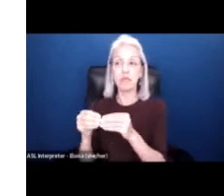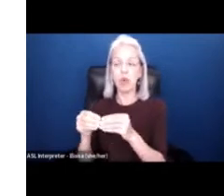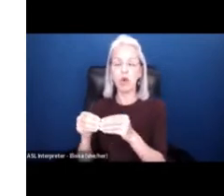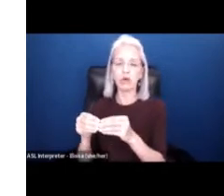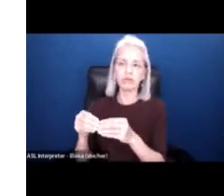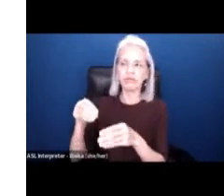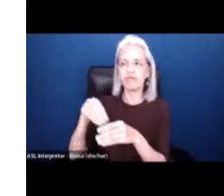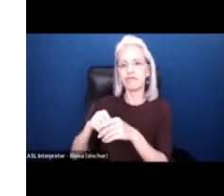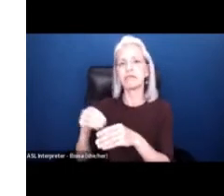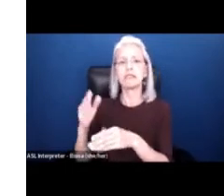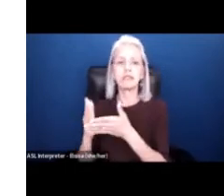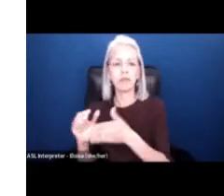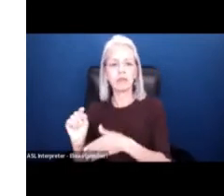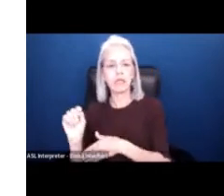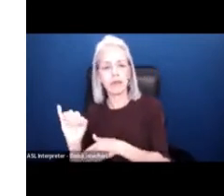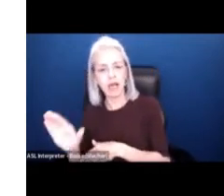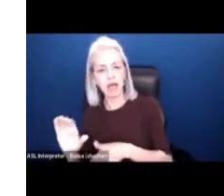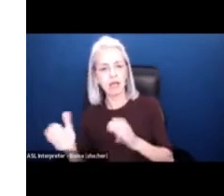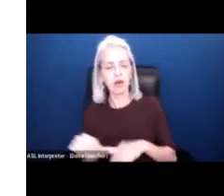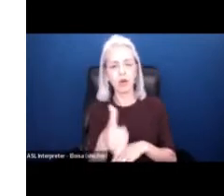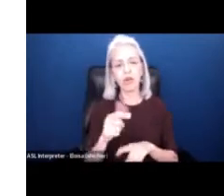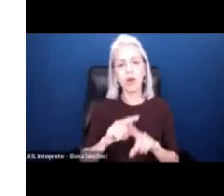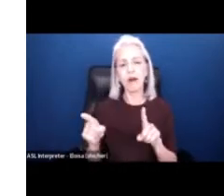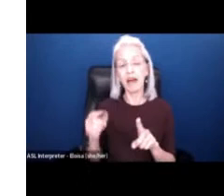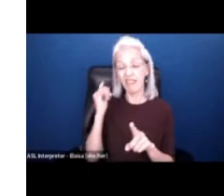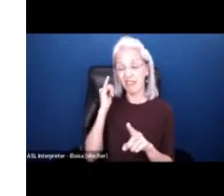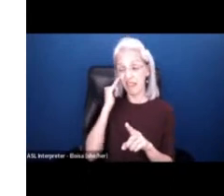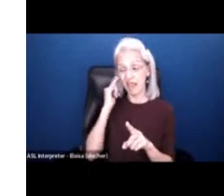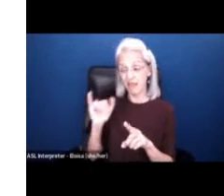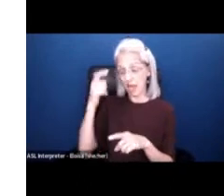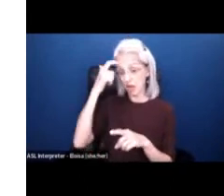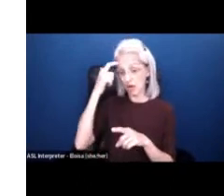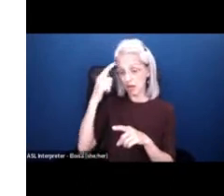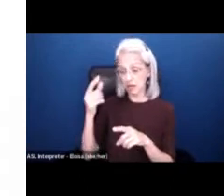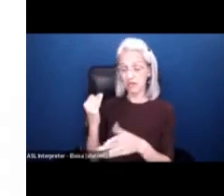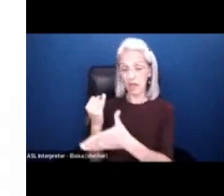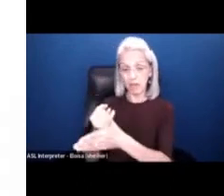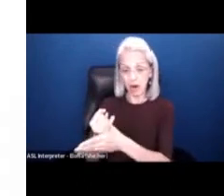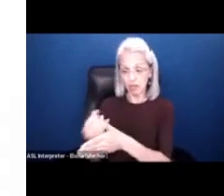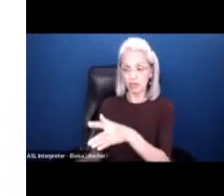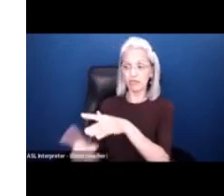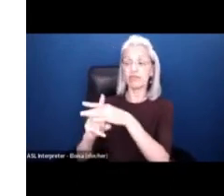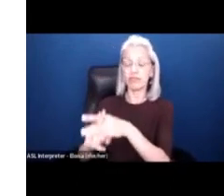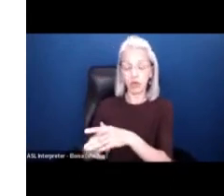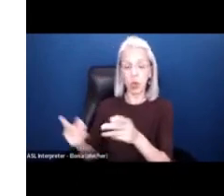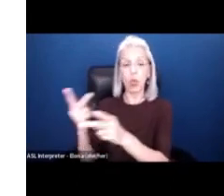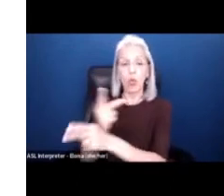does result in cognitive impairment that progresses down the line. And so could there be some cognitive impairment that's sort of contributing to some of